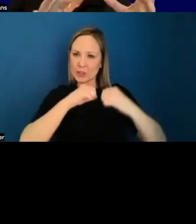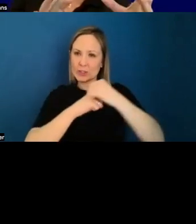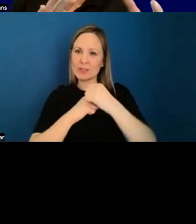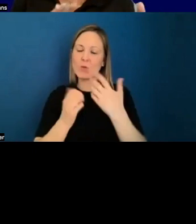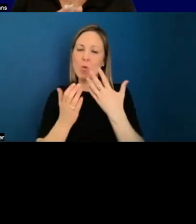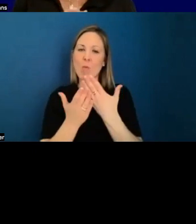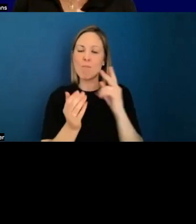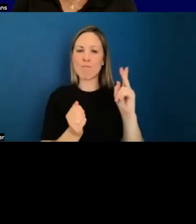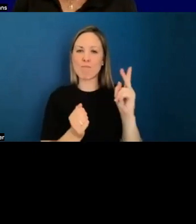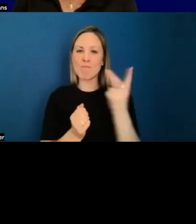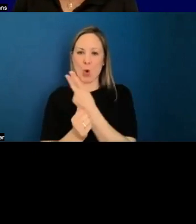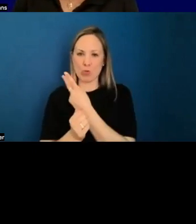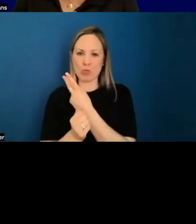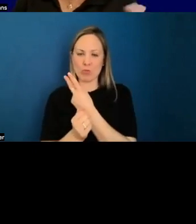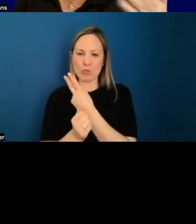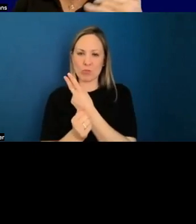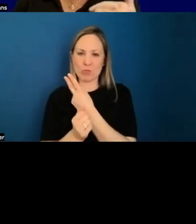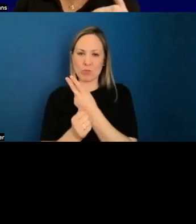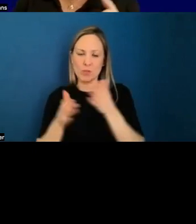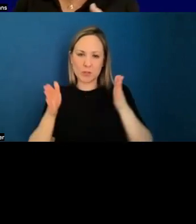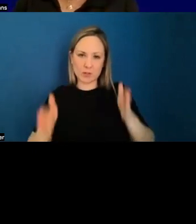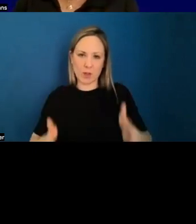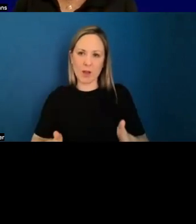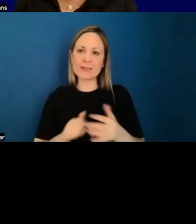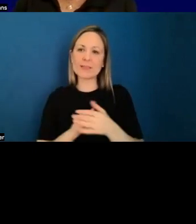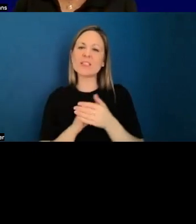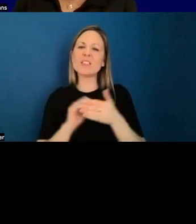sides of the thalamus, just under the cerebral cortex.